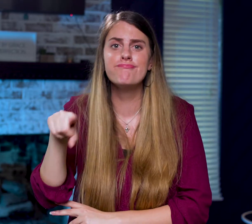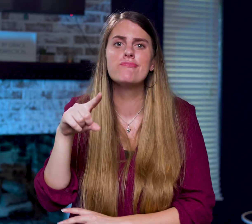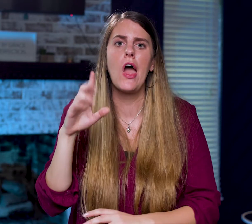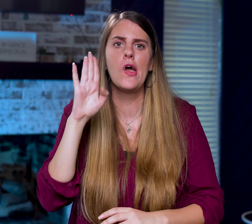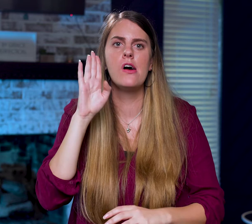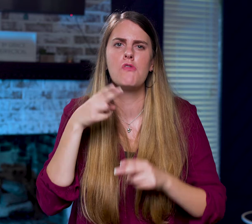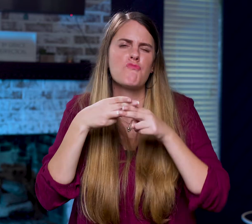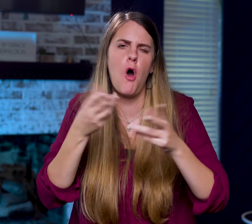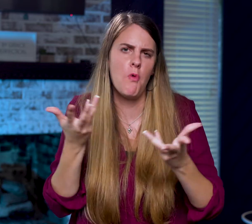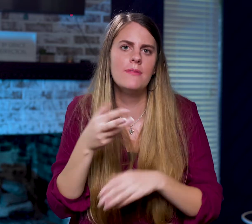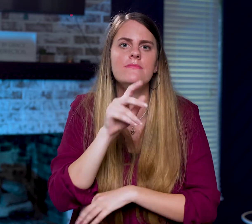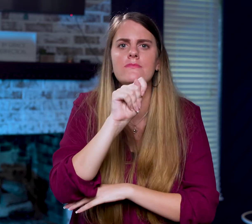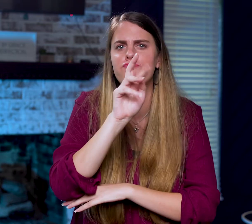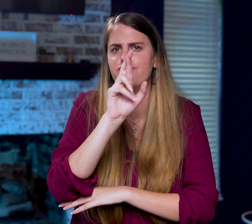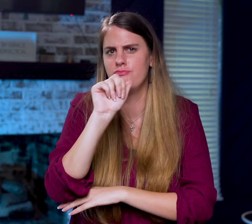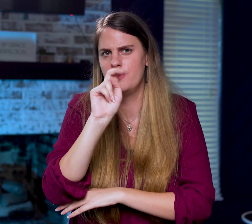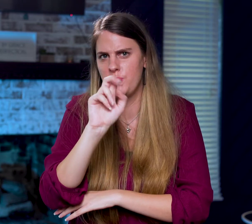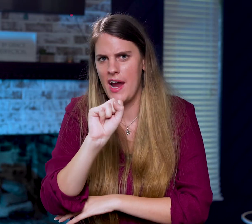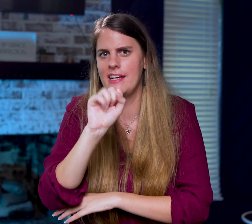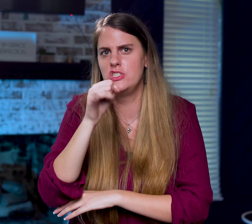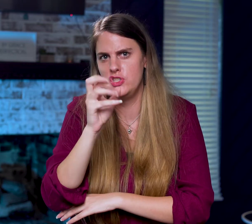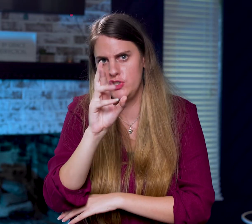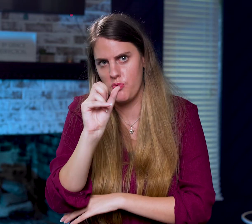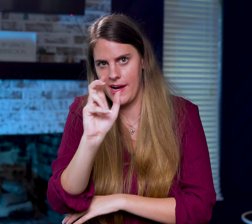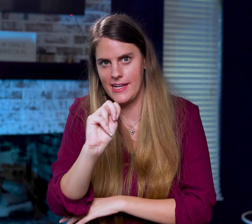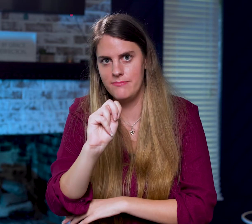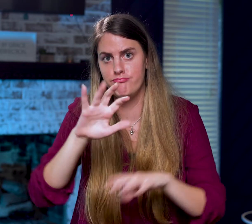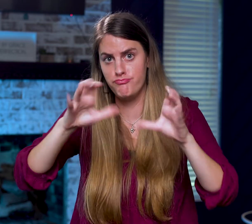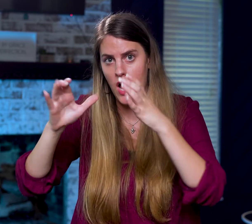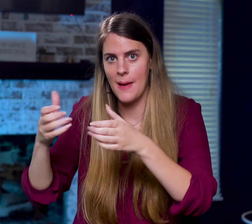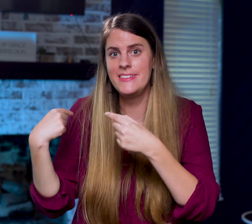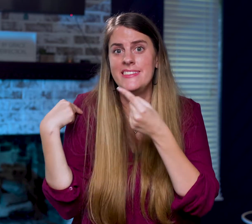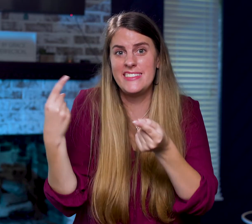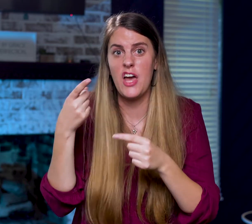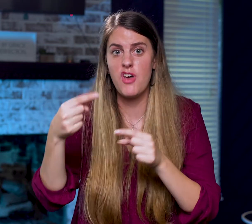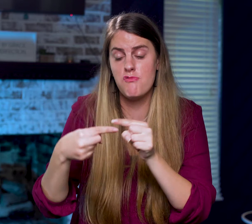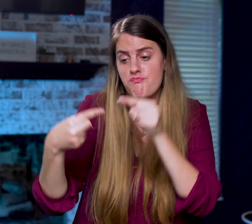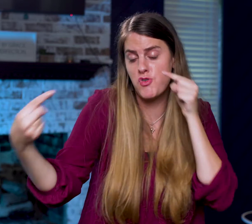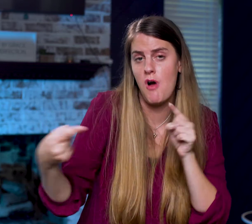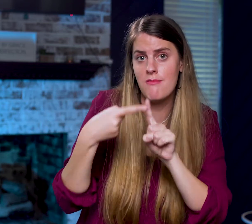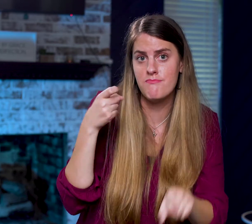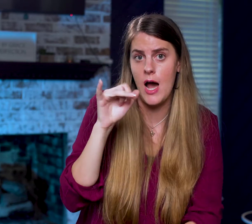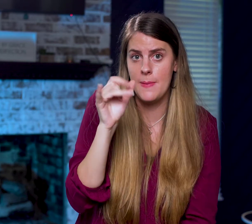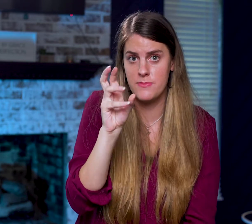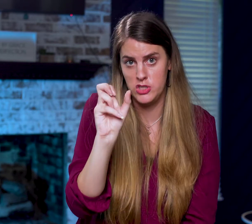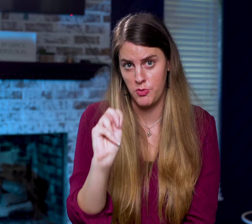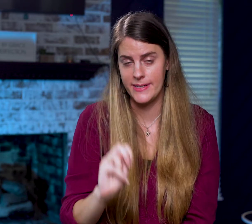They’re called the Transjordan tribes since they’re across the Jordan.